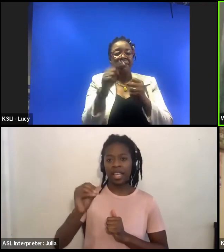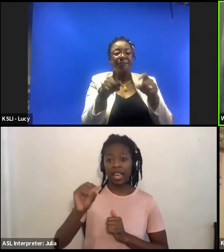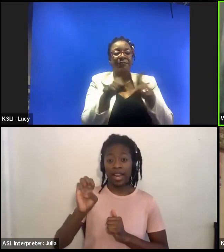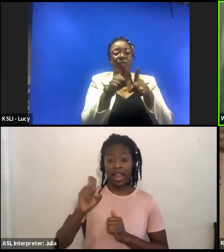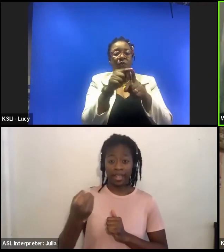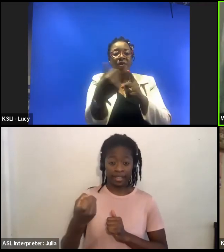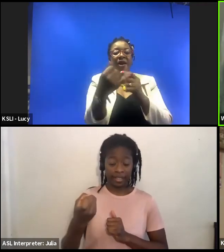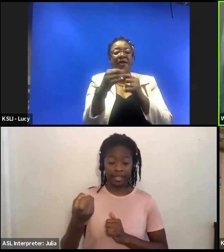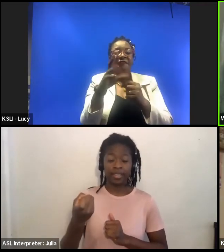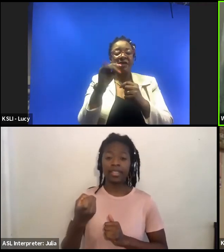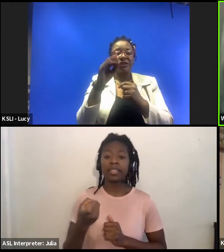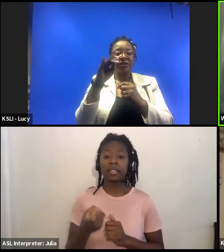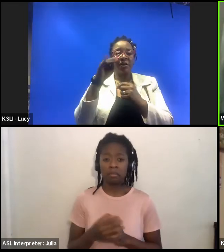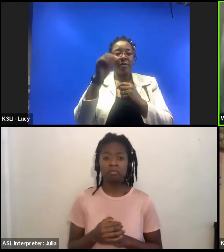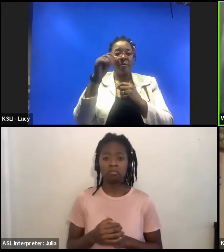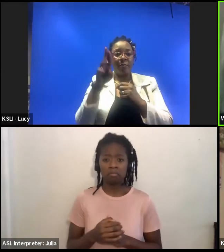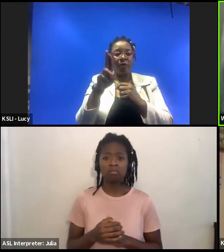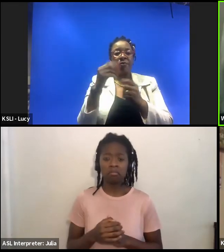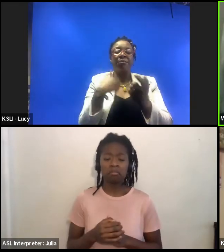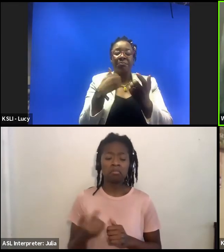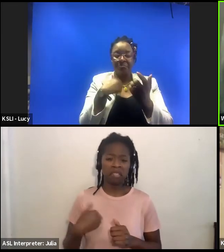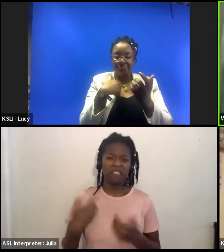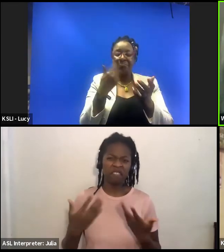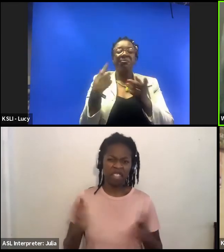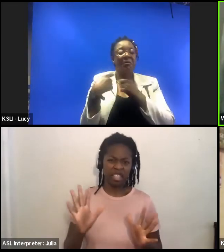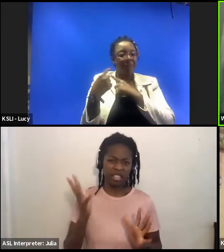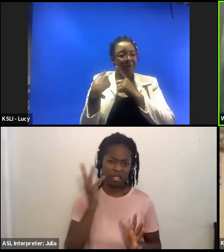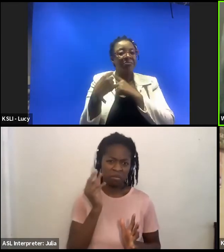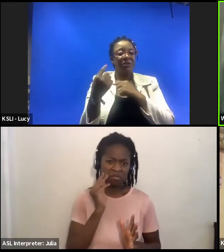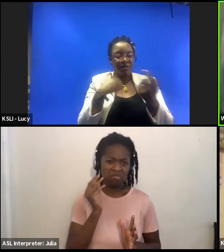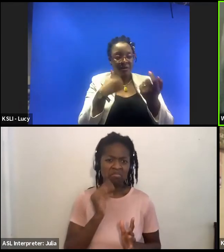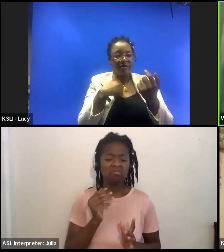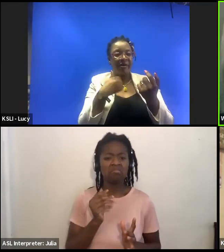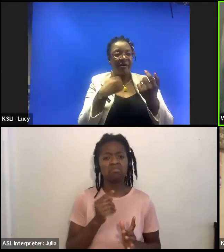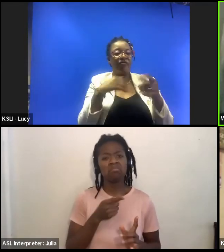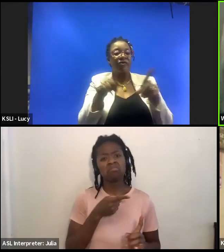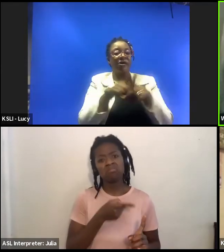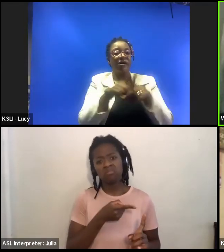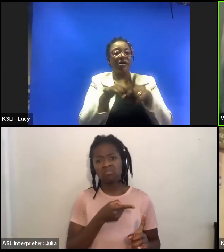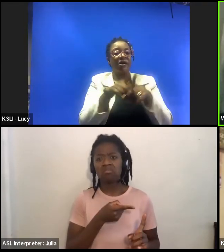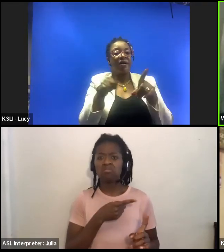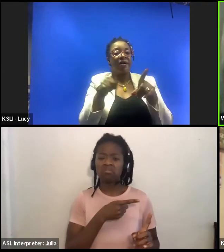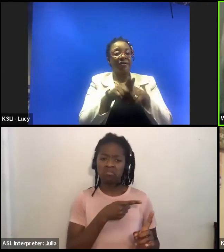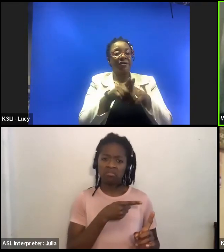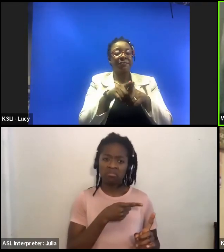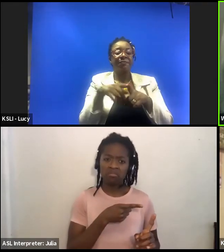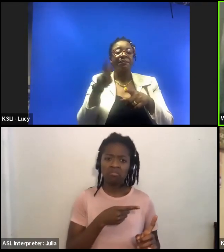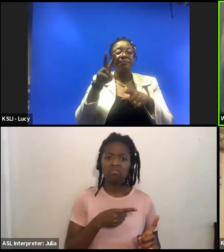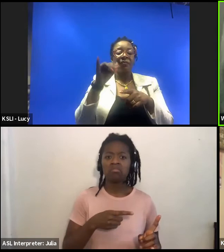And yeah, I got to experience directors like Millicent Ogutu, Ogutu Muraya